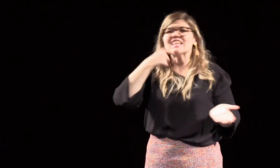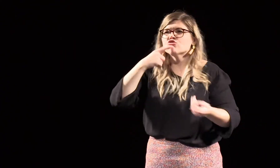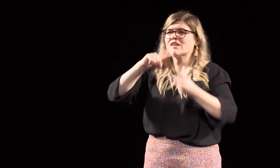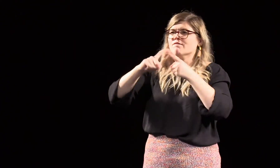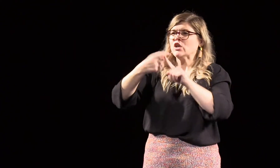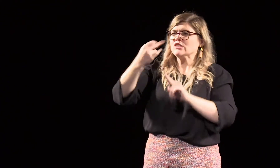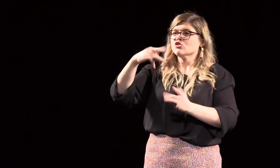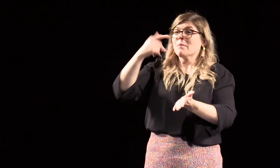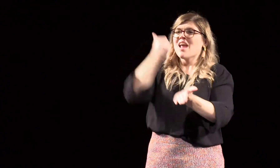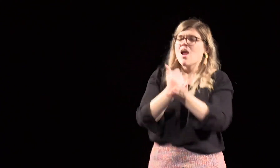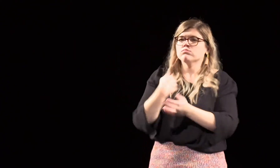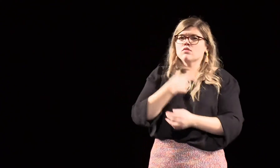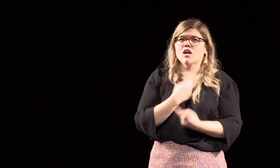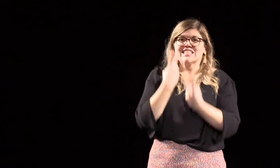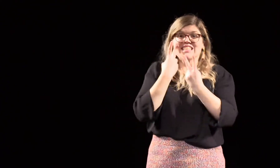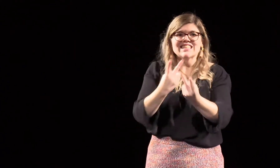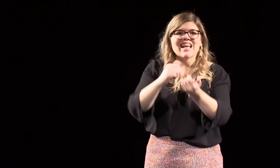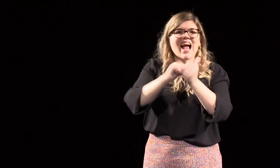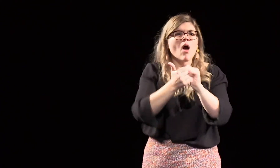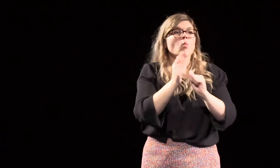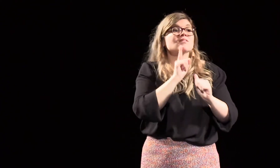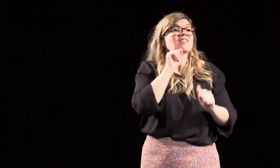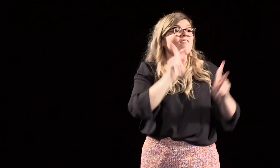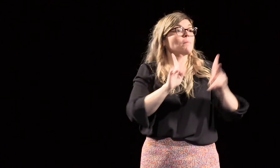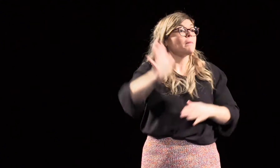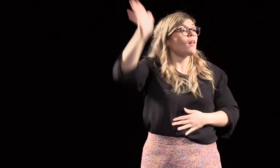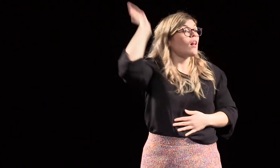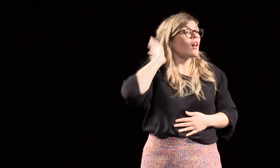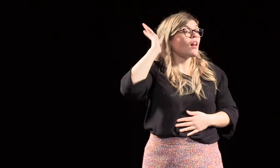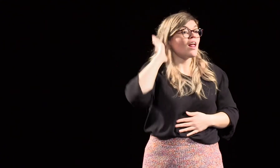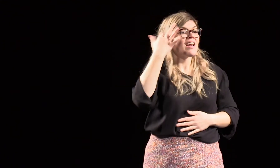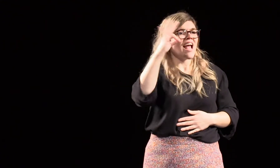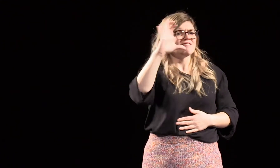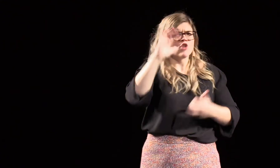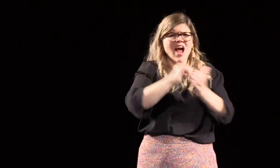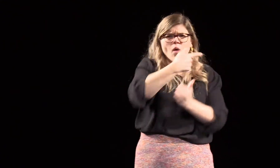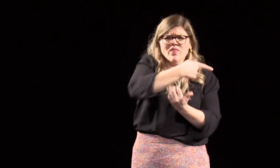of this friendship between these deaf and hearing people back in the 19th century,